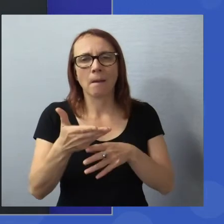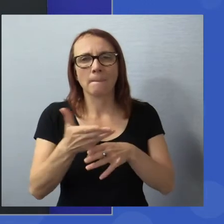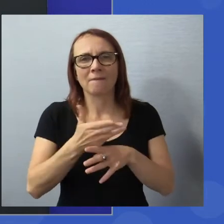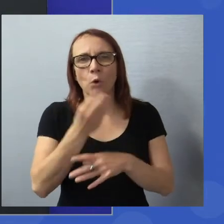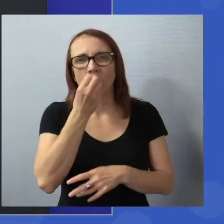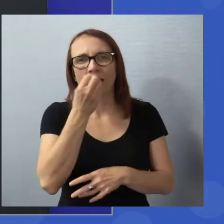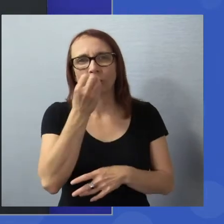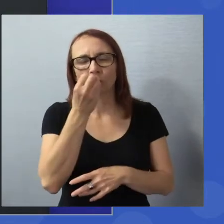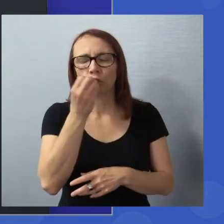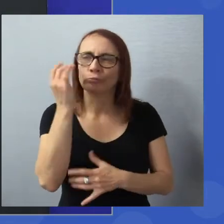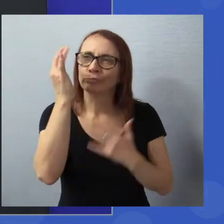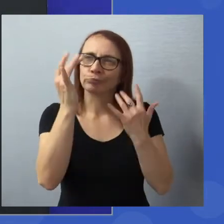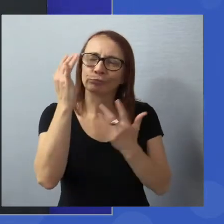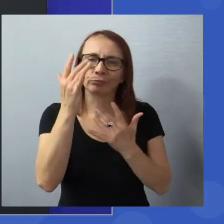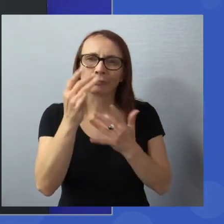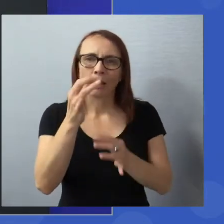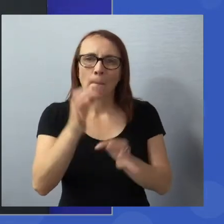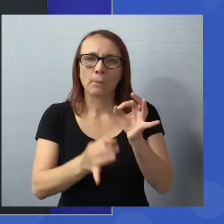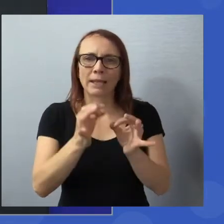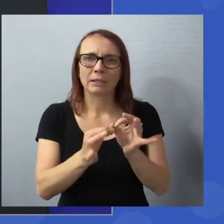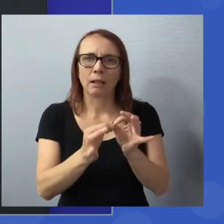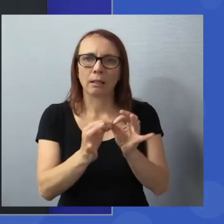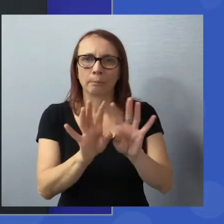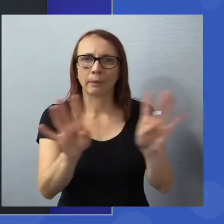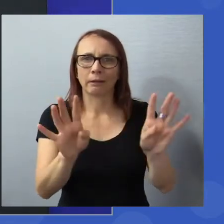when you were reflecting on the political panel but you don't need me to